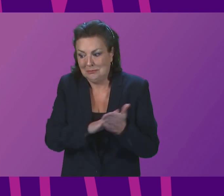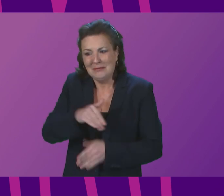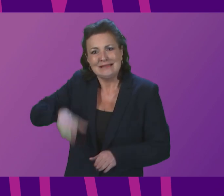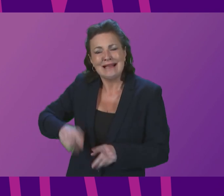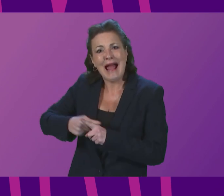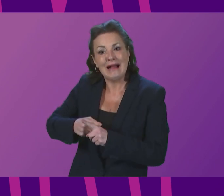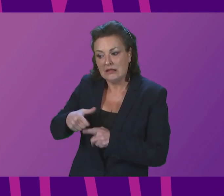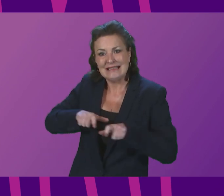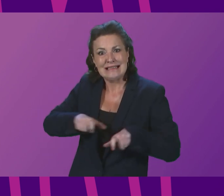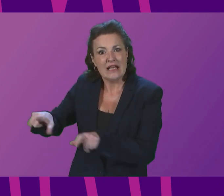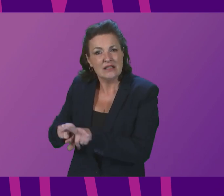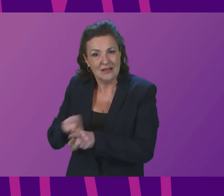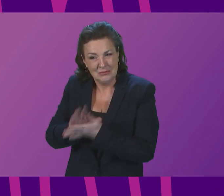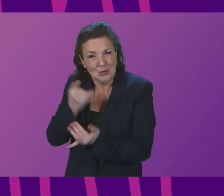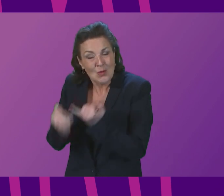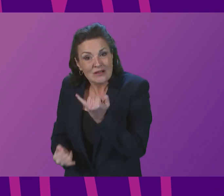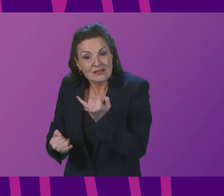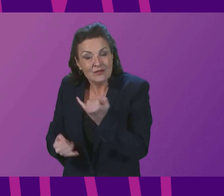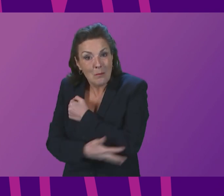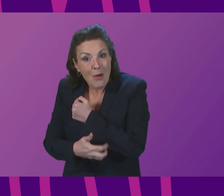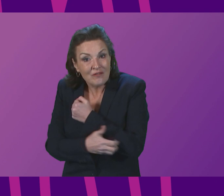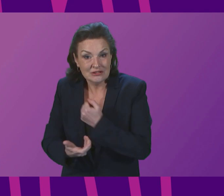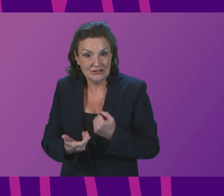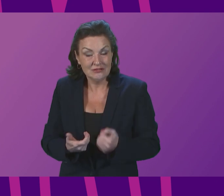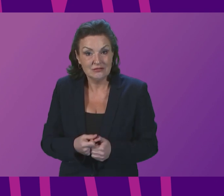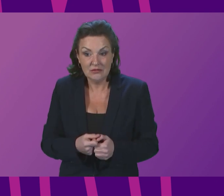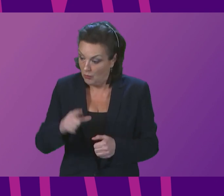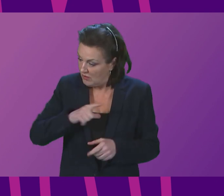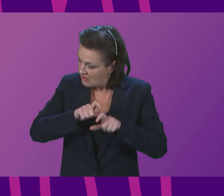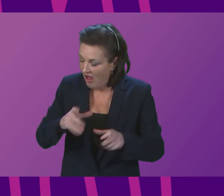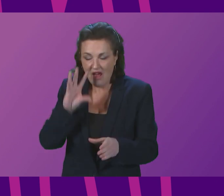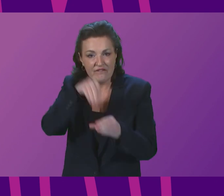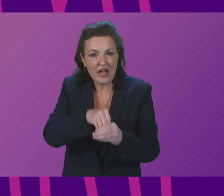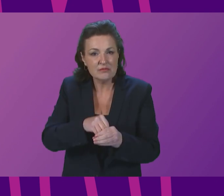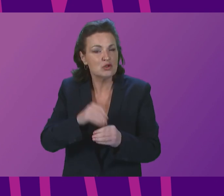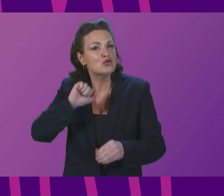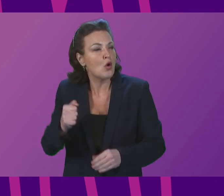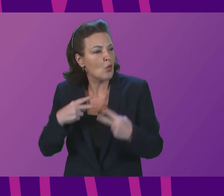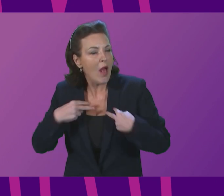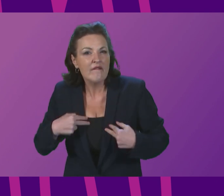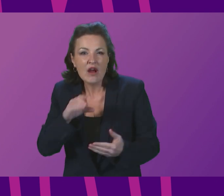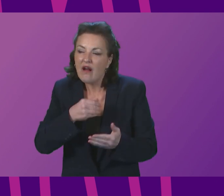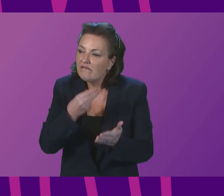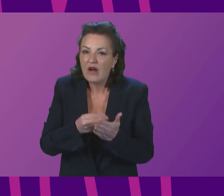As I have already said, we have introduced the Scottish child payment, we are investing in the Scottish welfare fund and we are increasing the fuel insecurity fund.